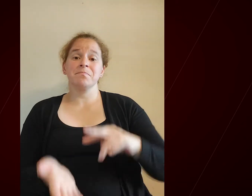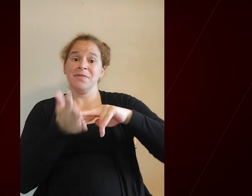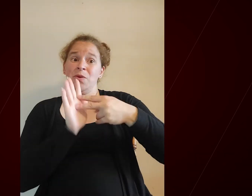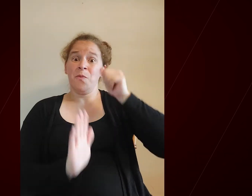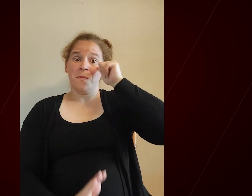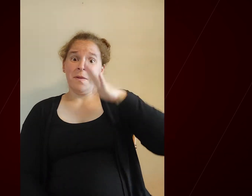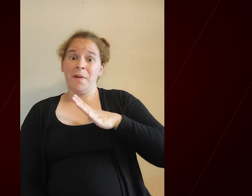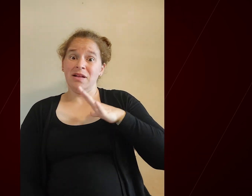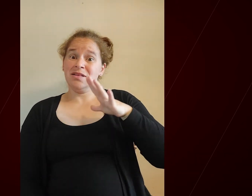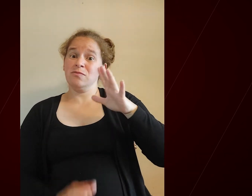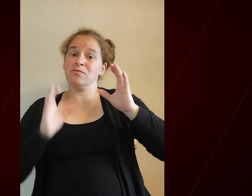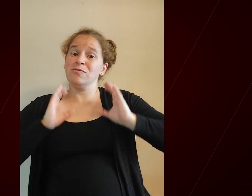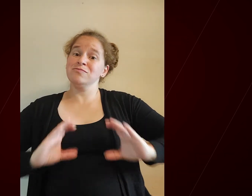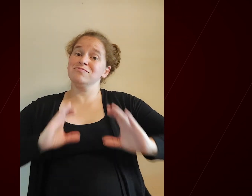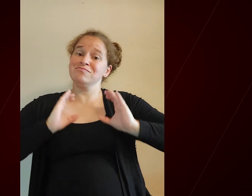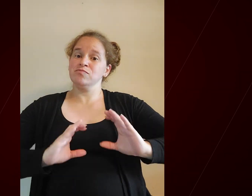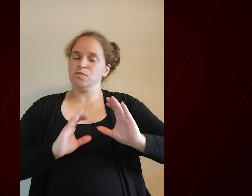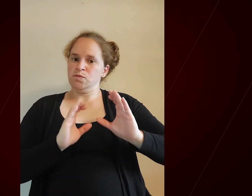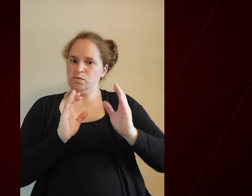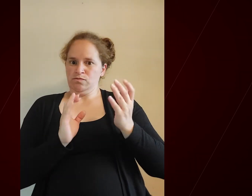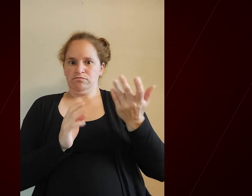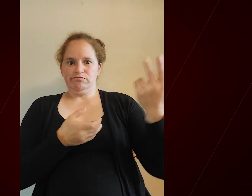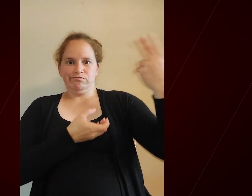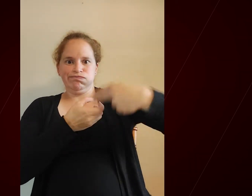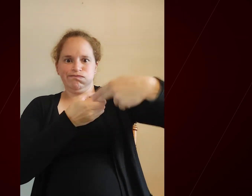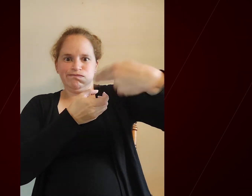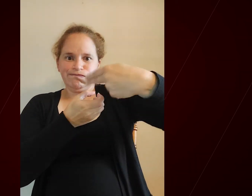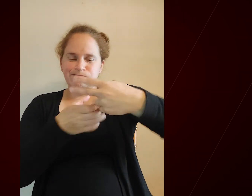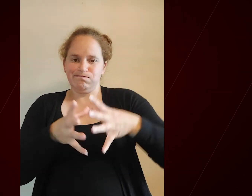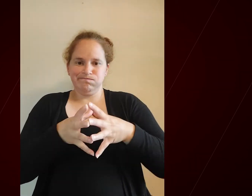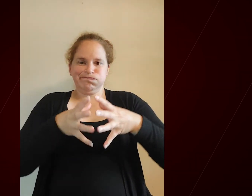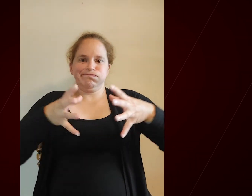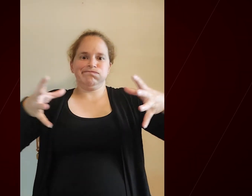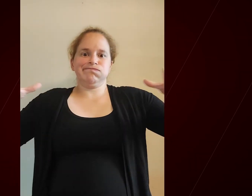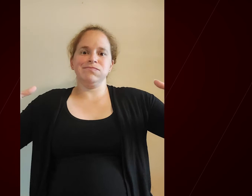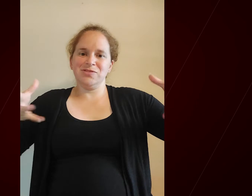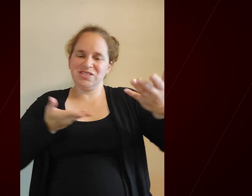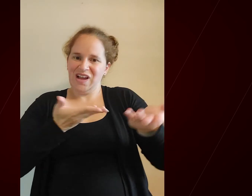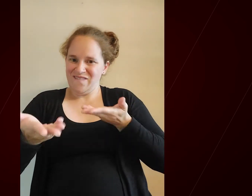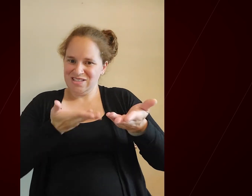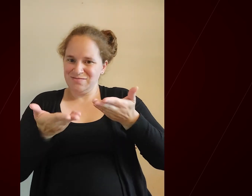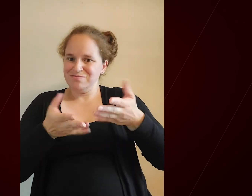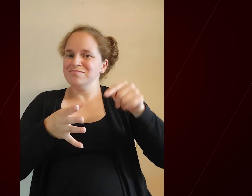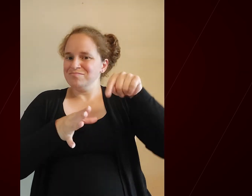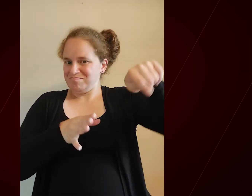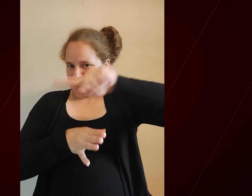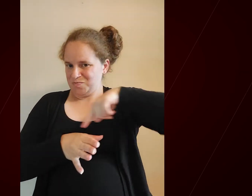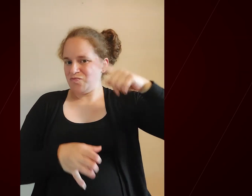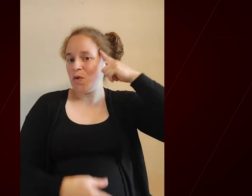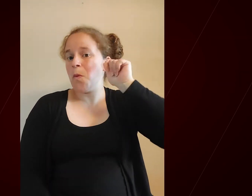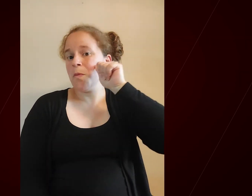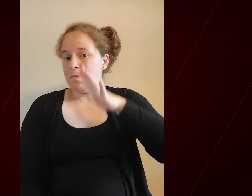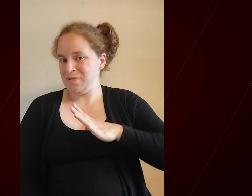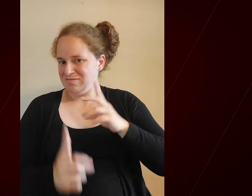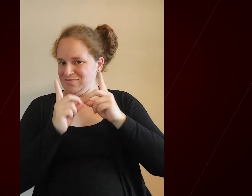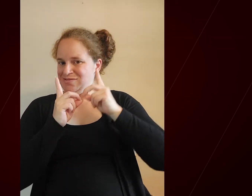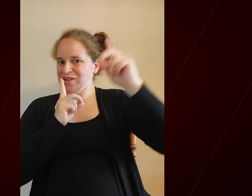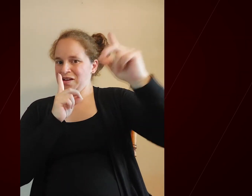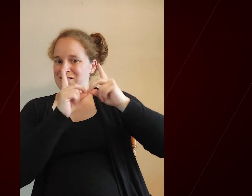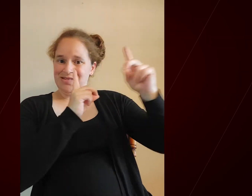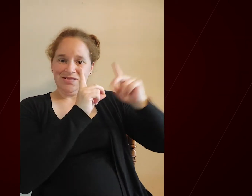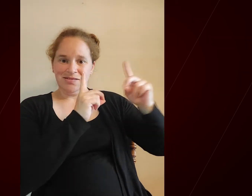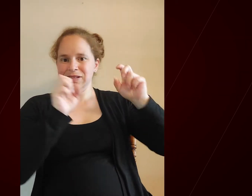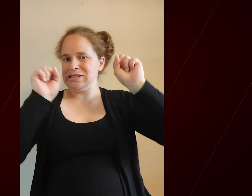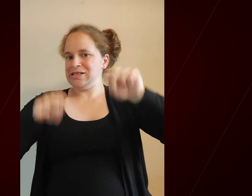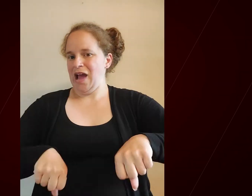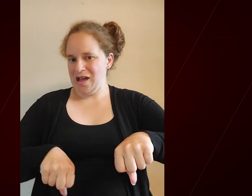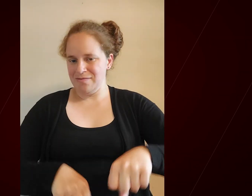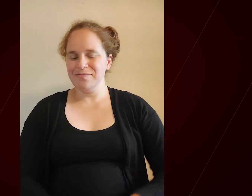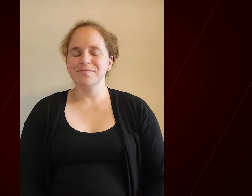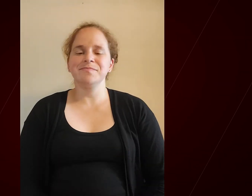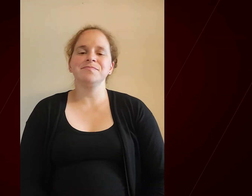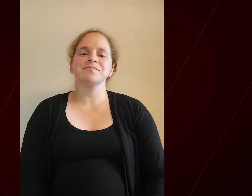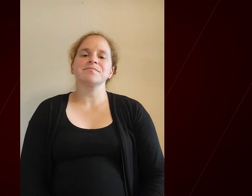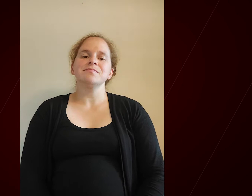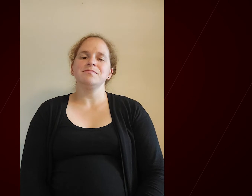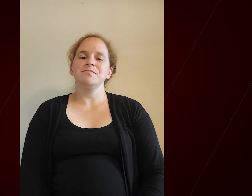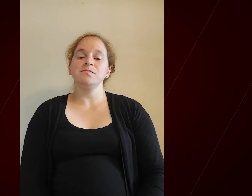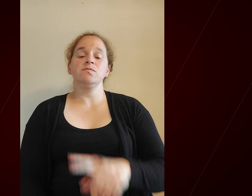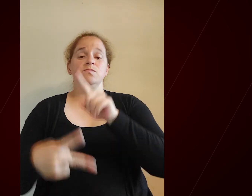This led to an increase in the number of women requiring our services.